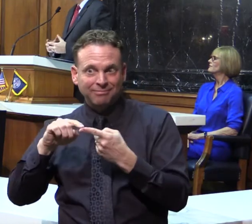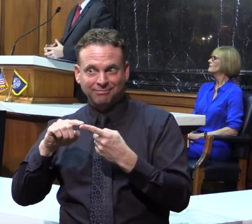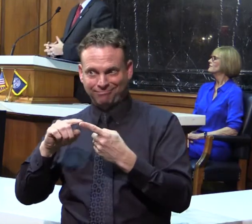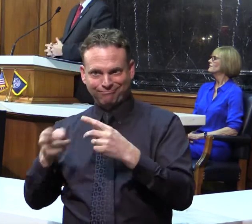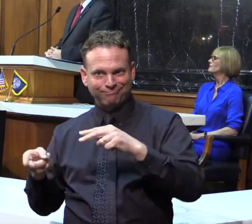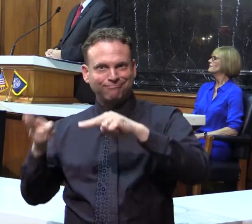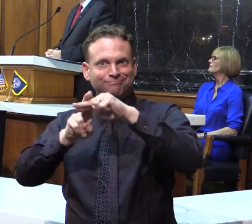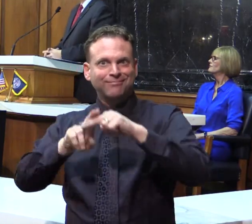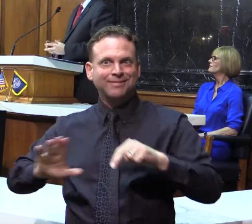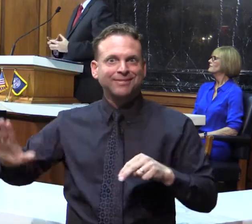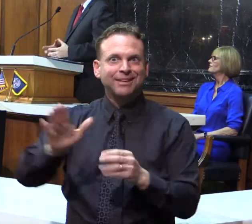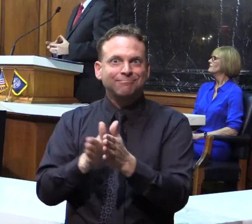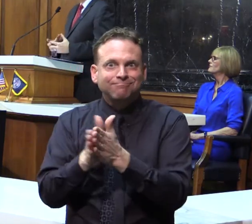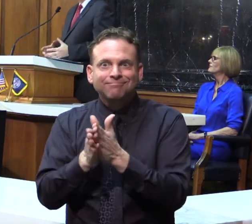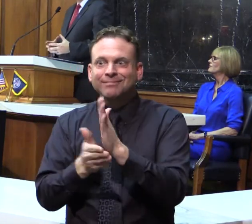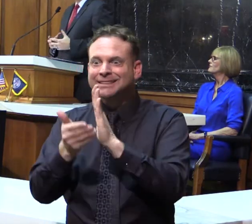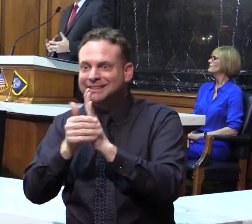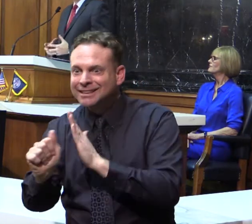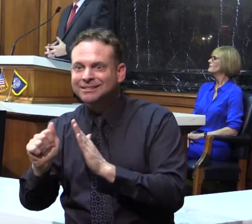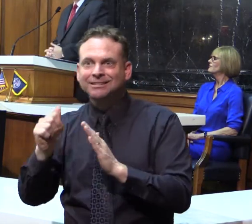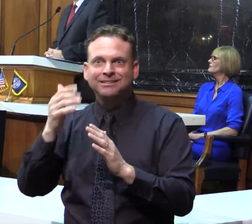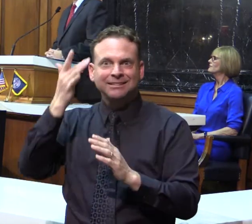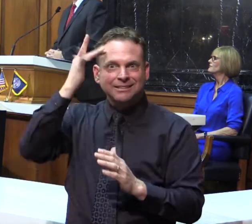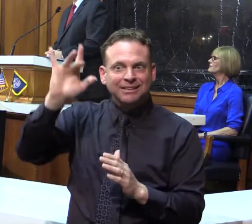• So when they graduate from high school, they have a ticket to their future success